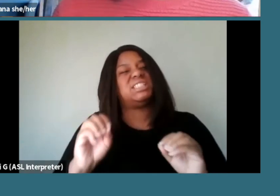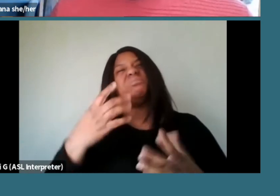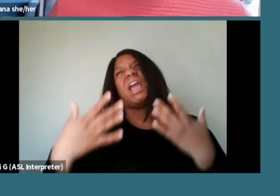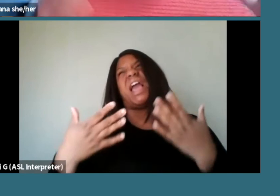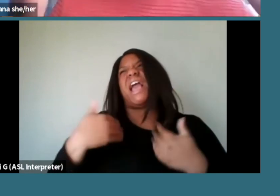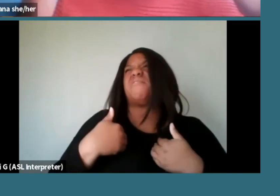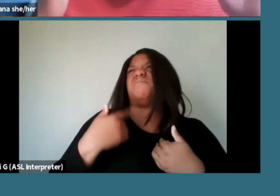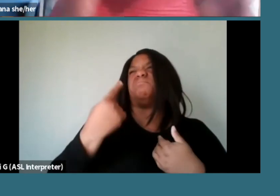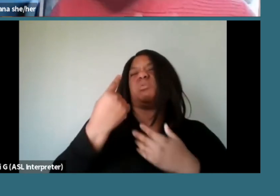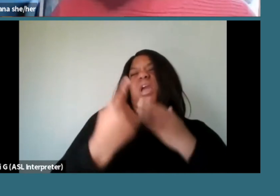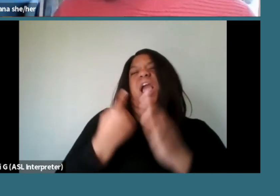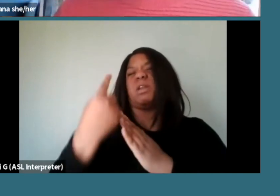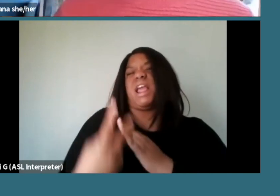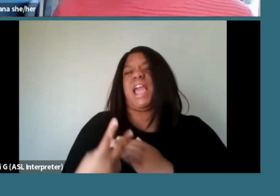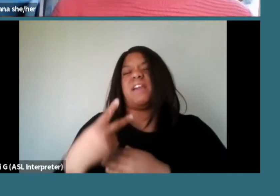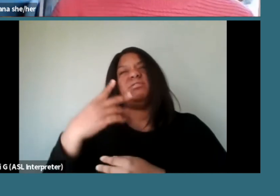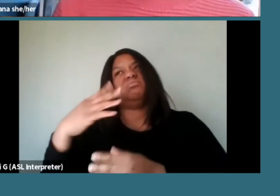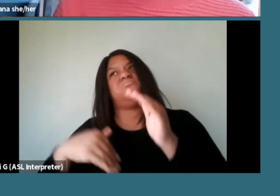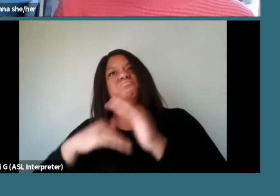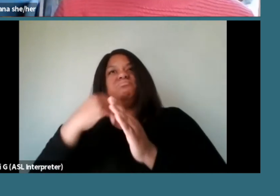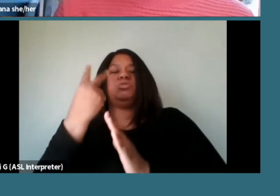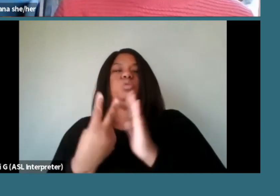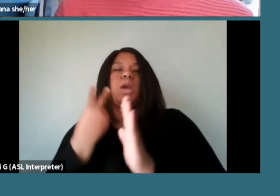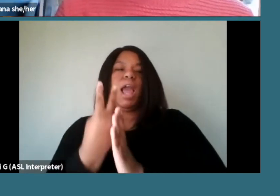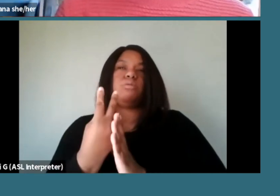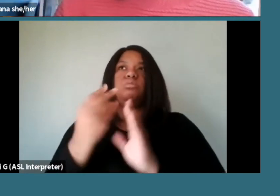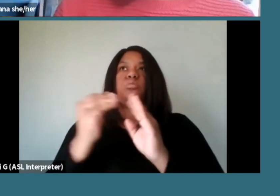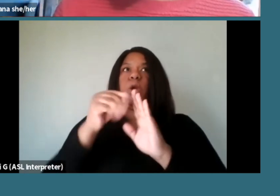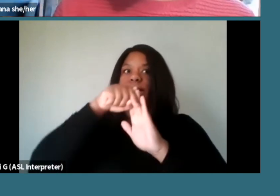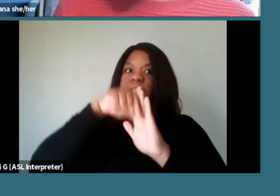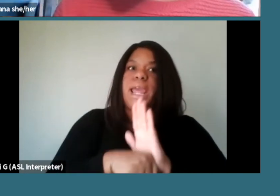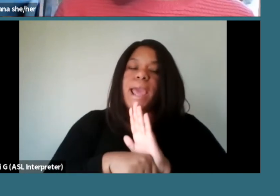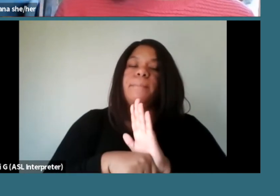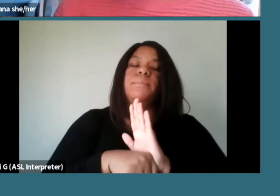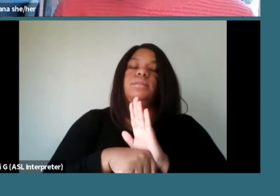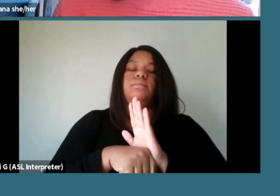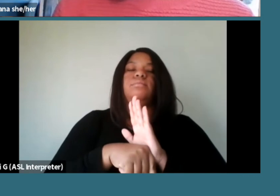and we go way more in depth of some of the history of this project.